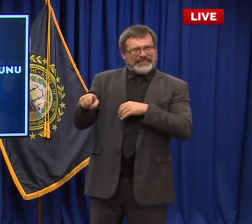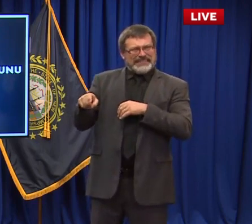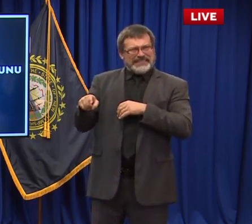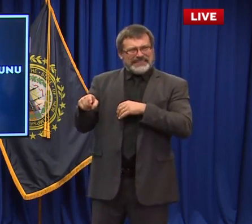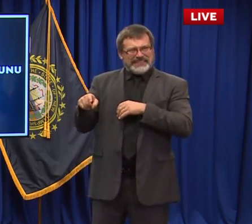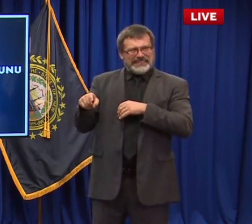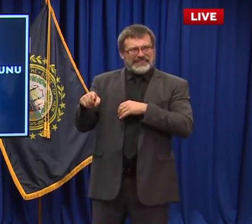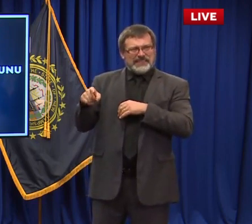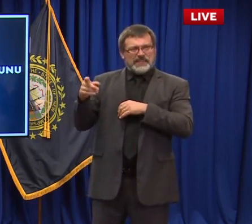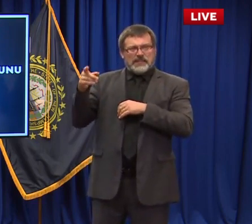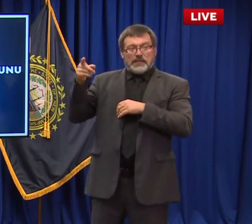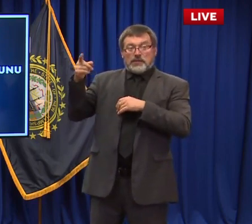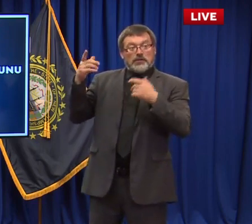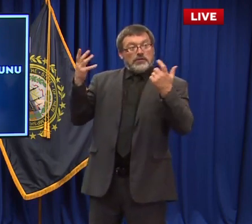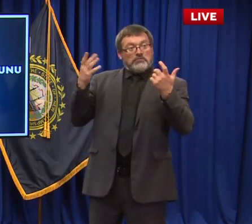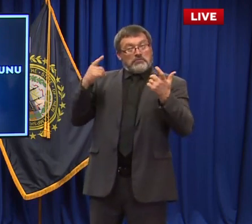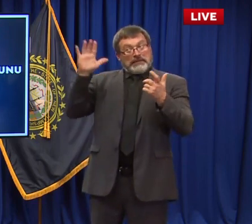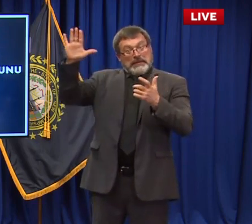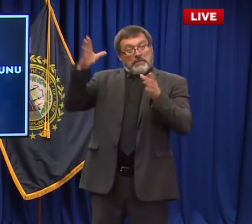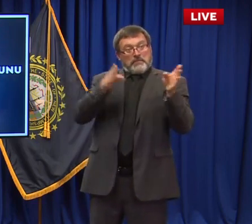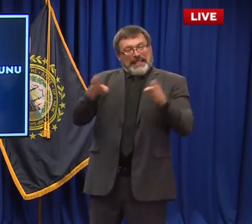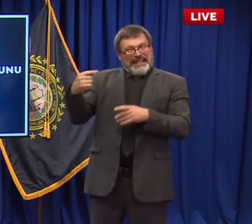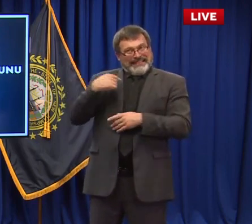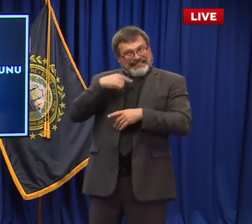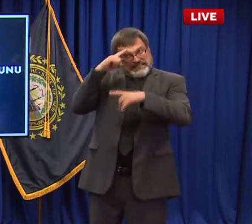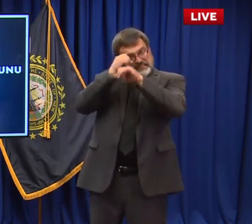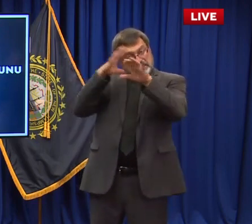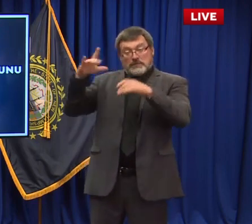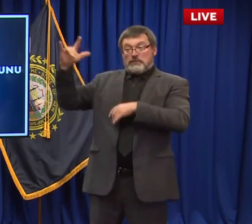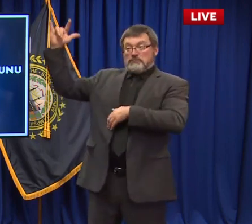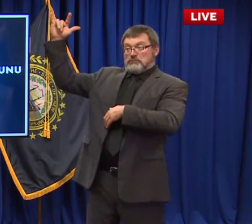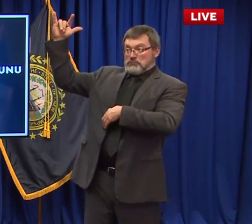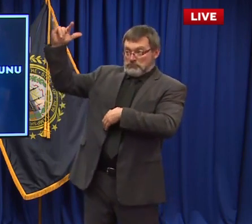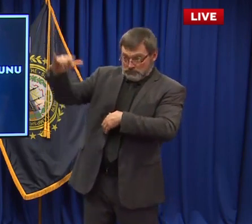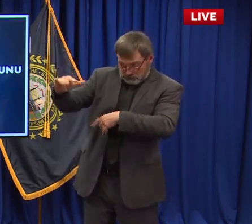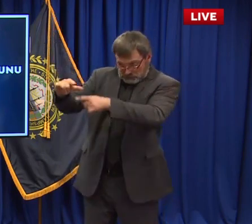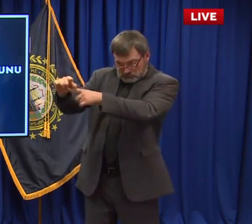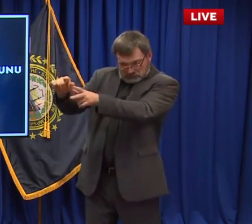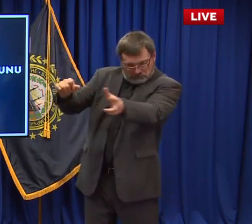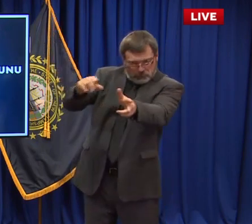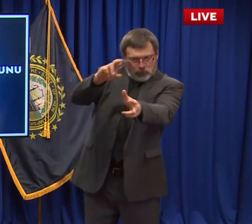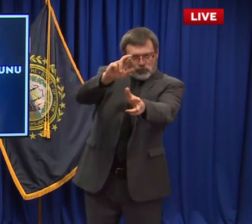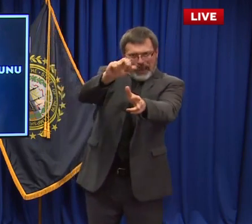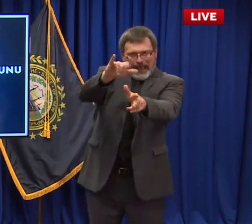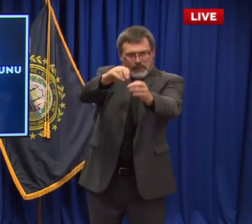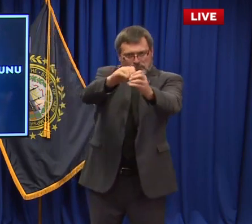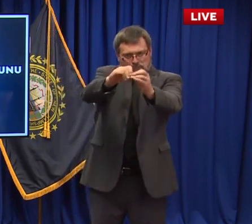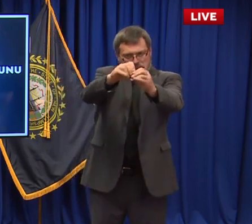HIS HEALTH AND SAFETY IS QUITE PARAMOUNT AS WELL. I BELIEVE LOGISTICALLY, THAT IS HOW IT IS GOING.